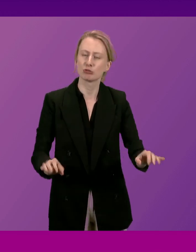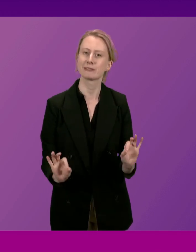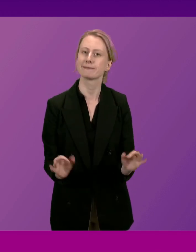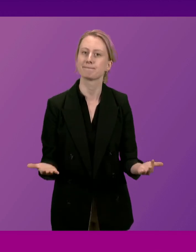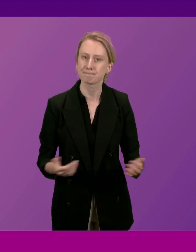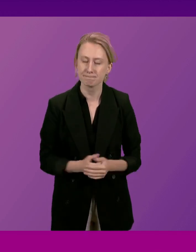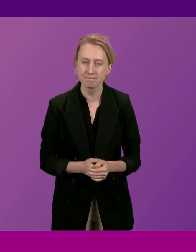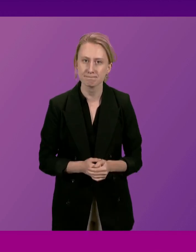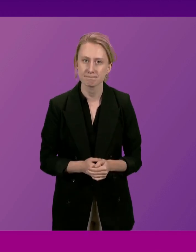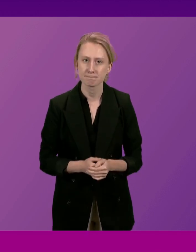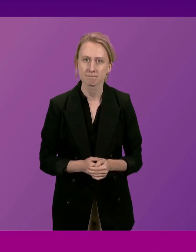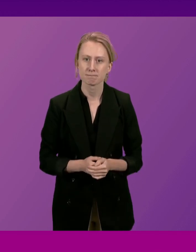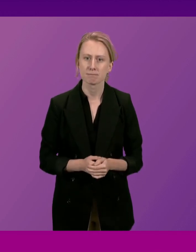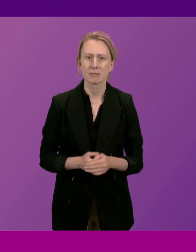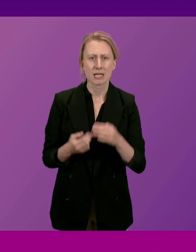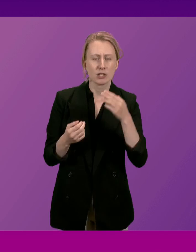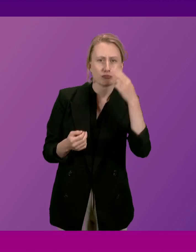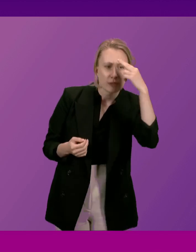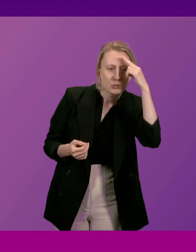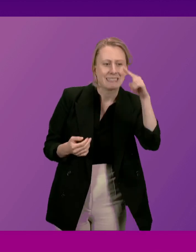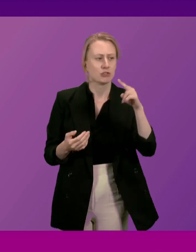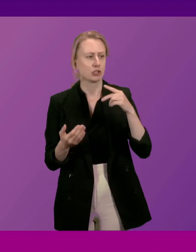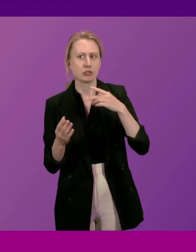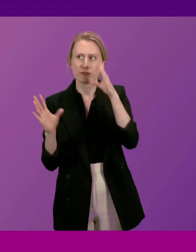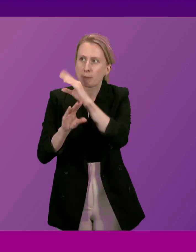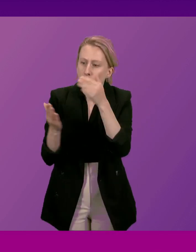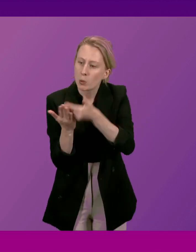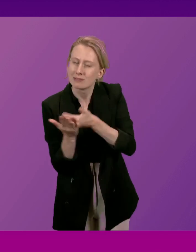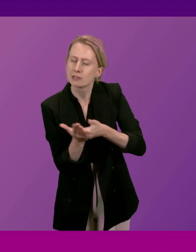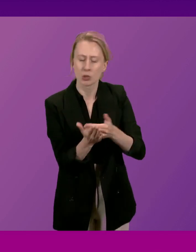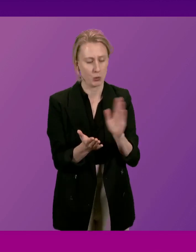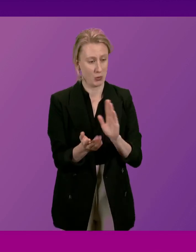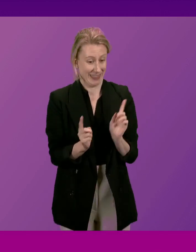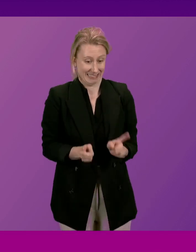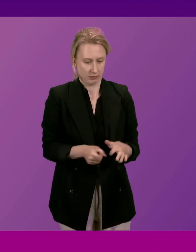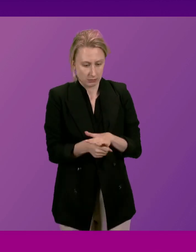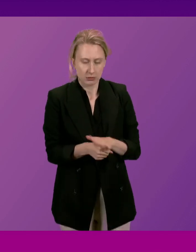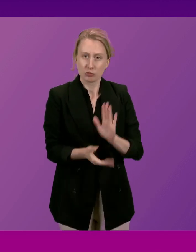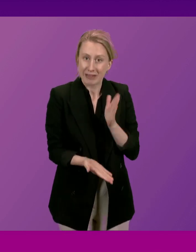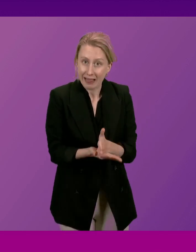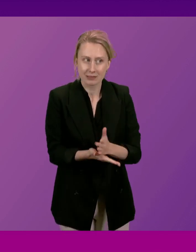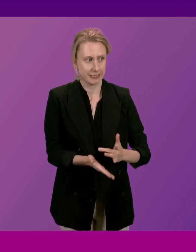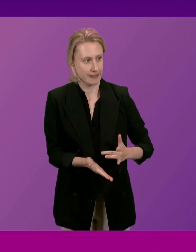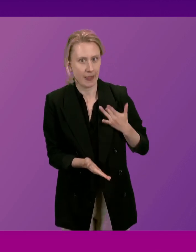about reputation or reports. It’s about reality. It‘s about life and death.” She asks: